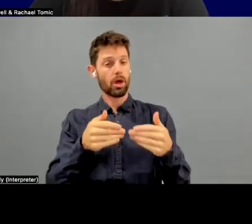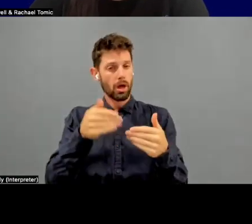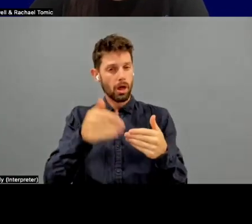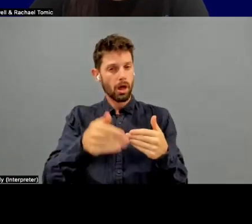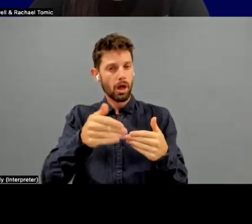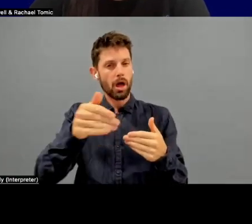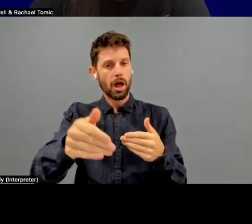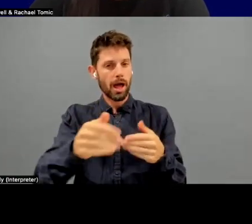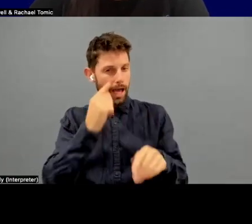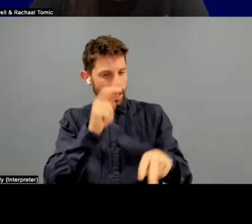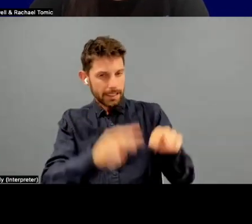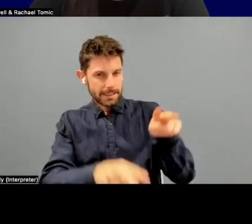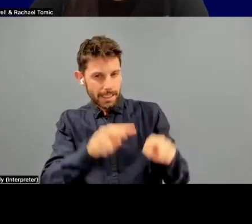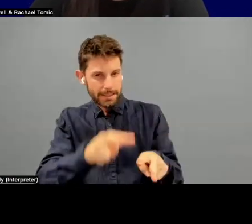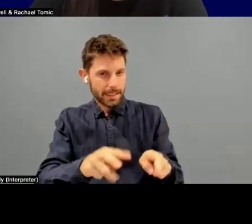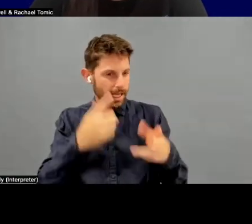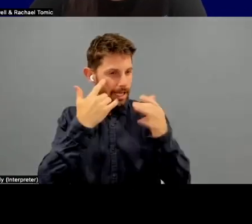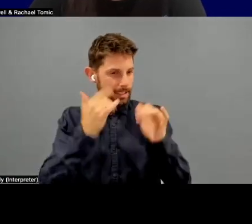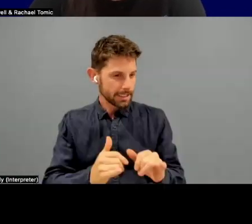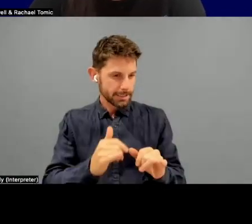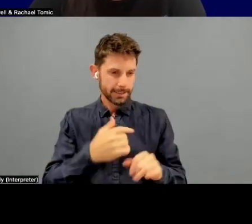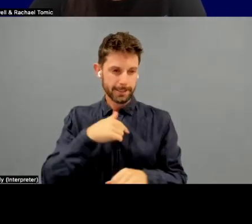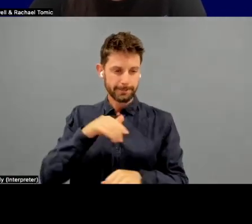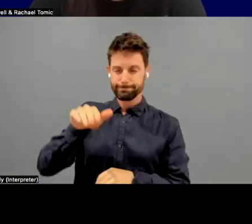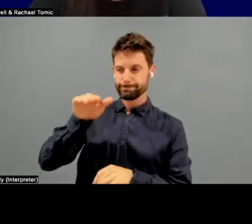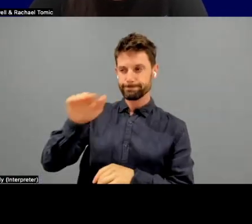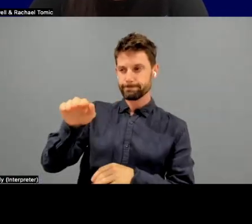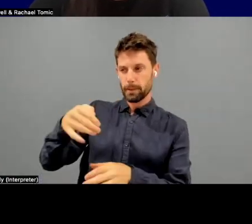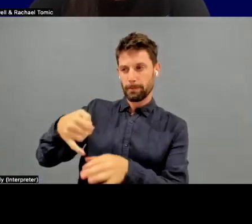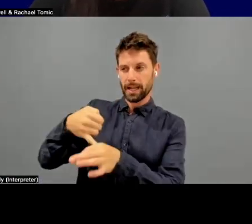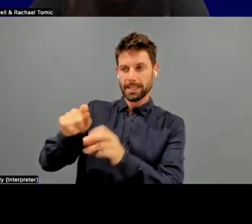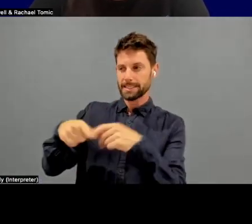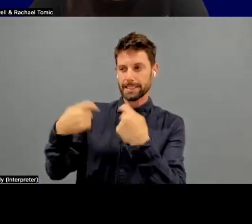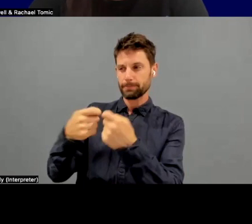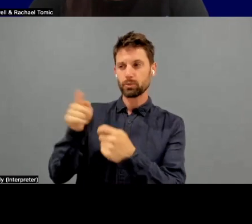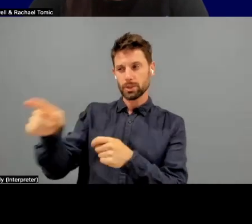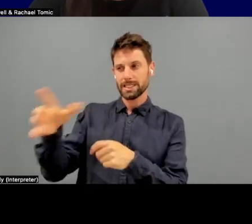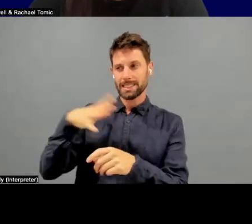we advocated back to the medical team for them to review her vision skills and her